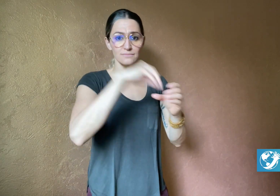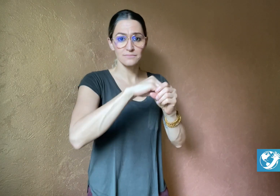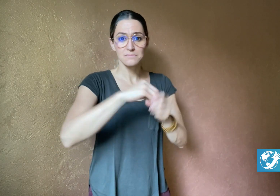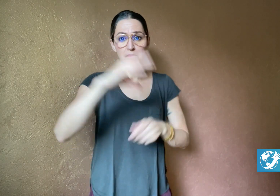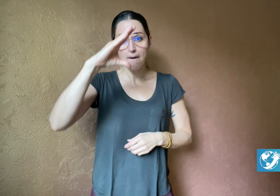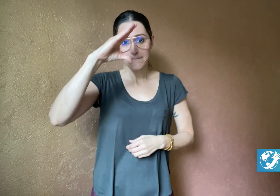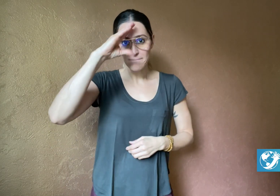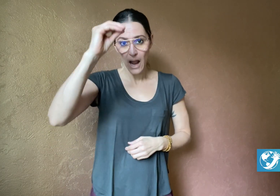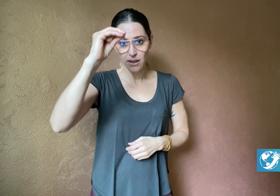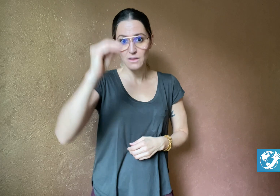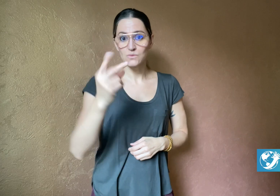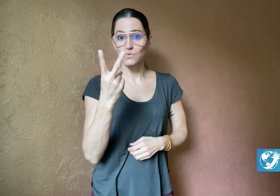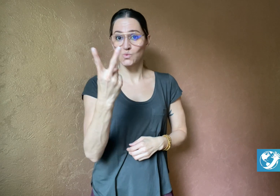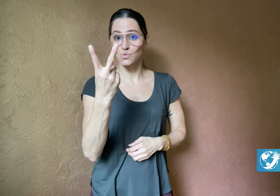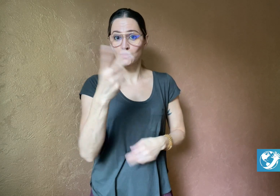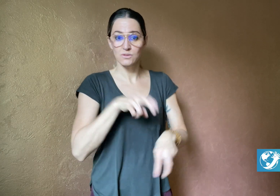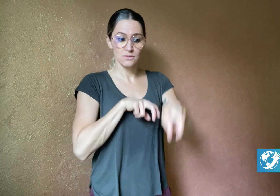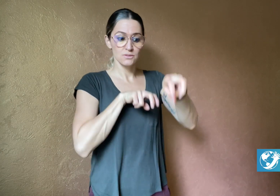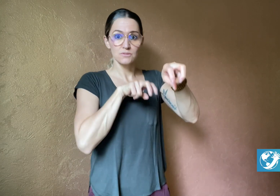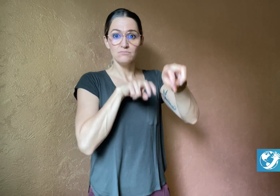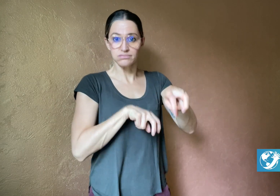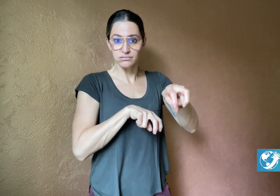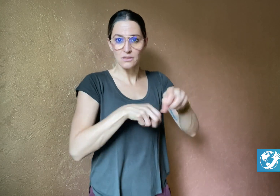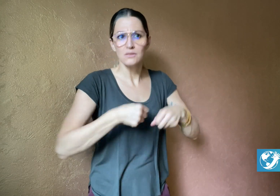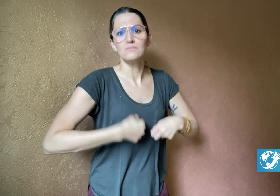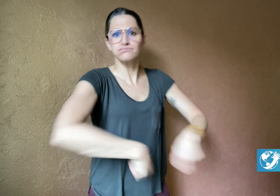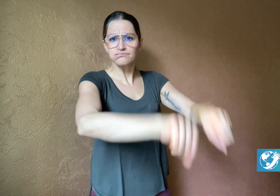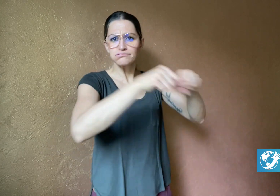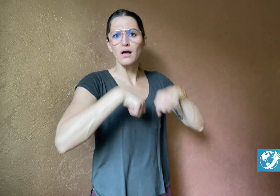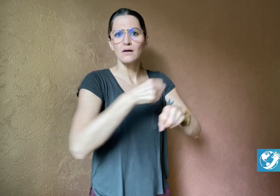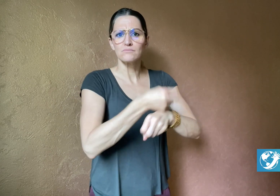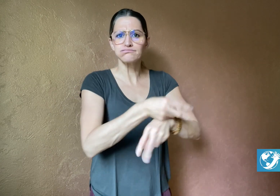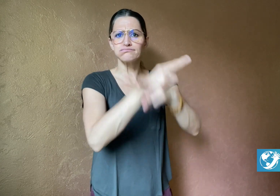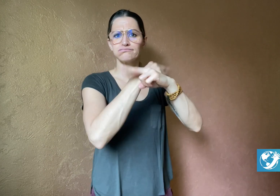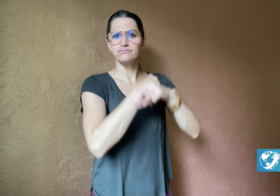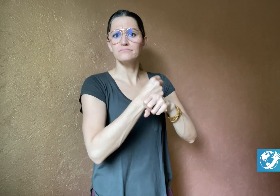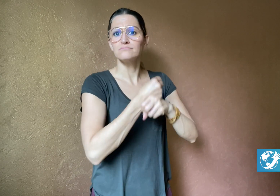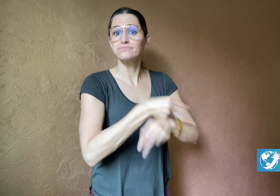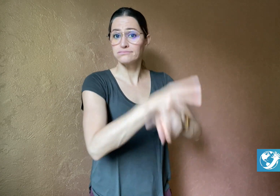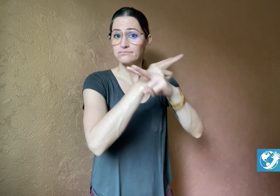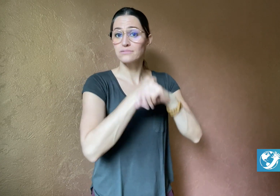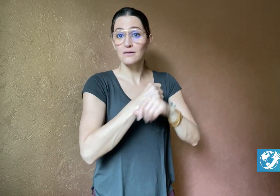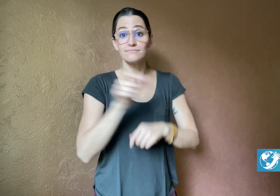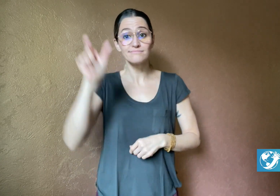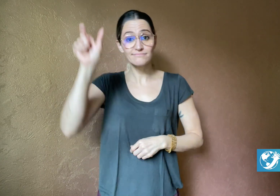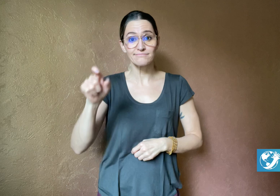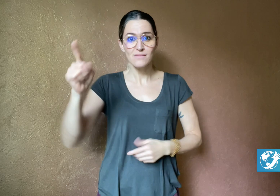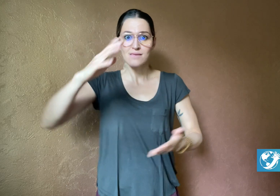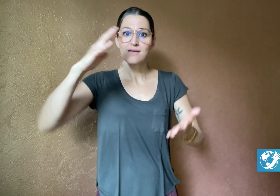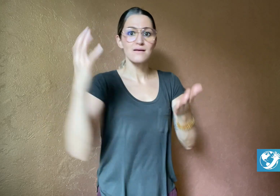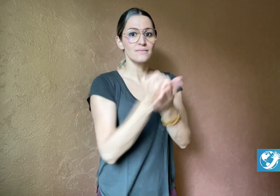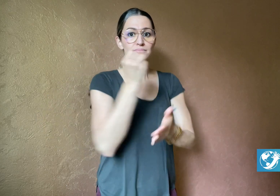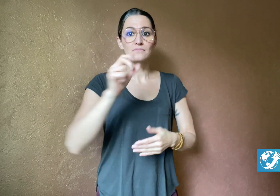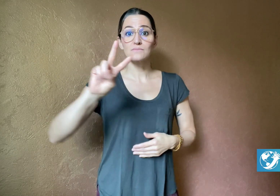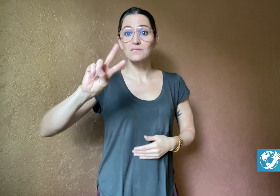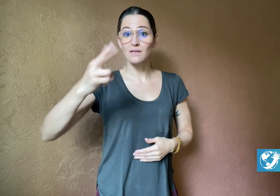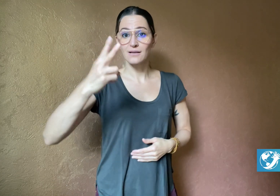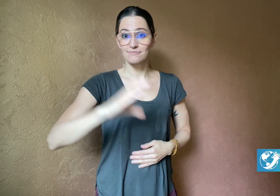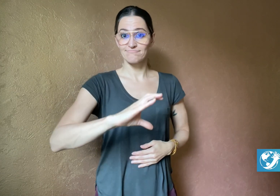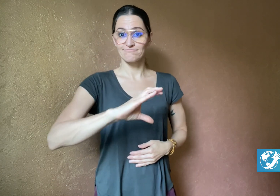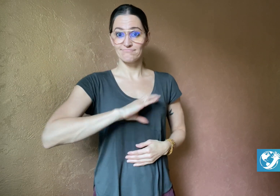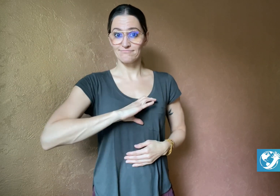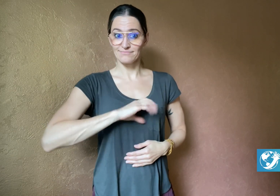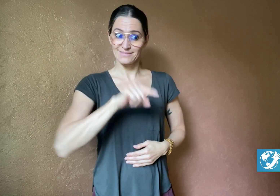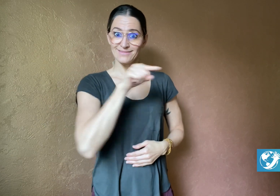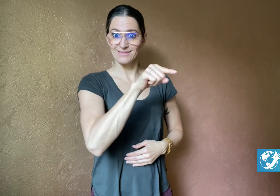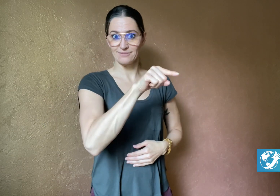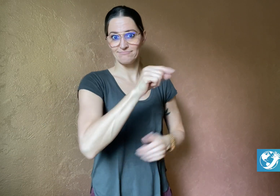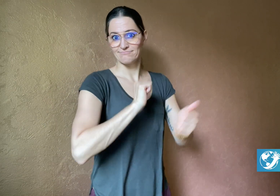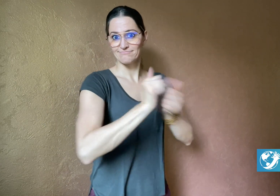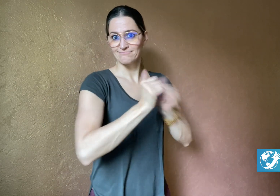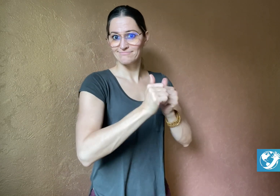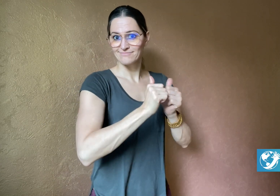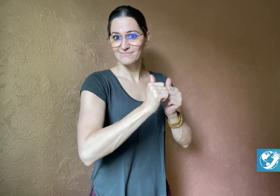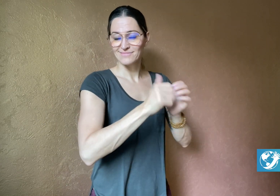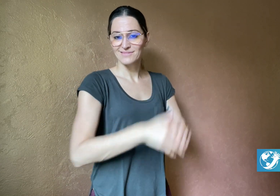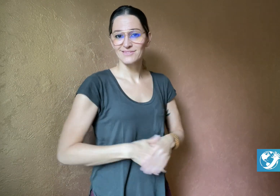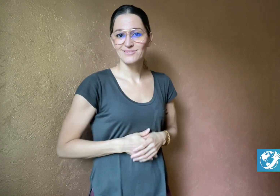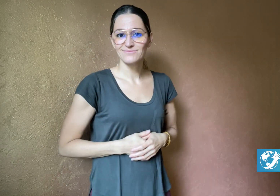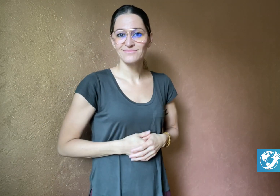Double Sculls team. He won a silver medal during the event.